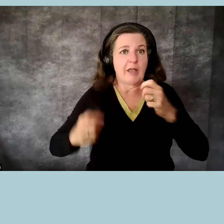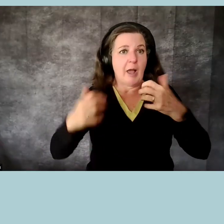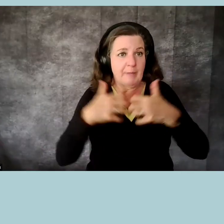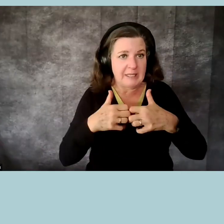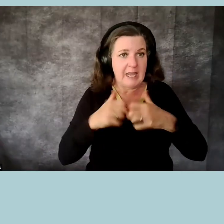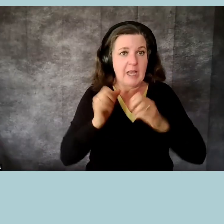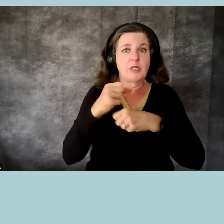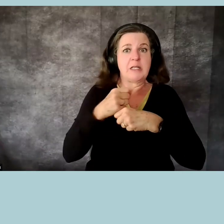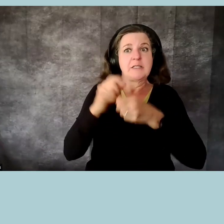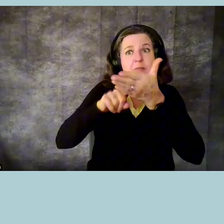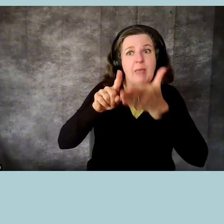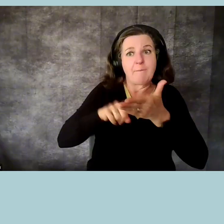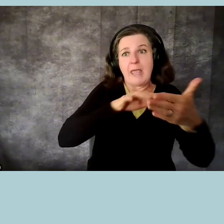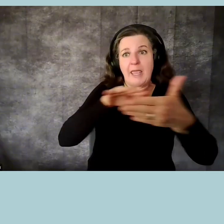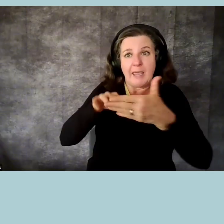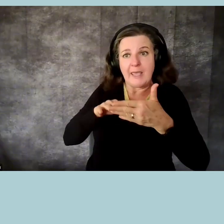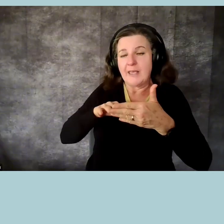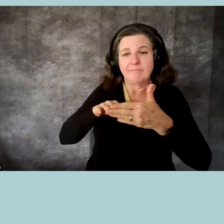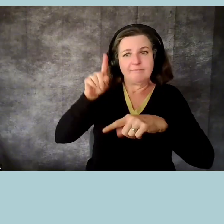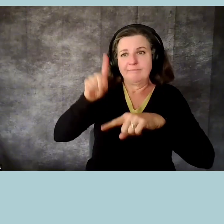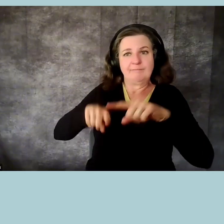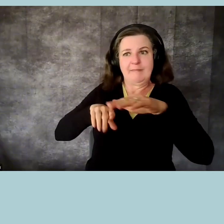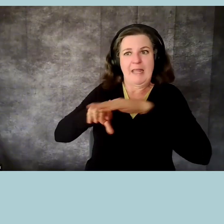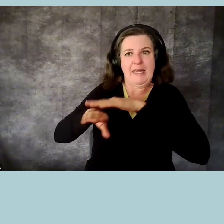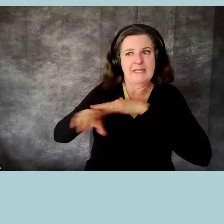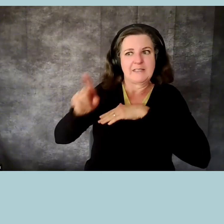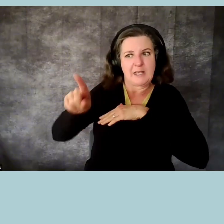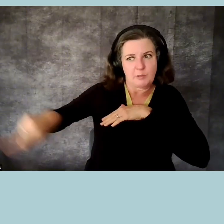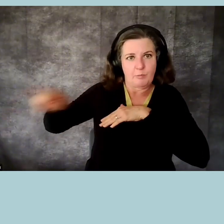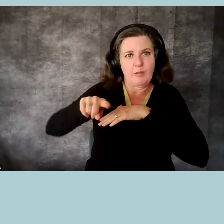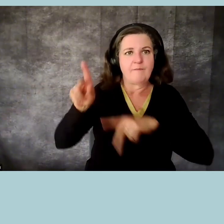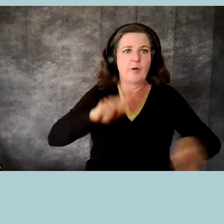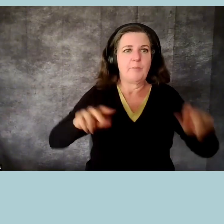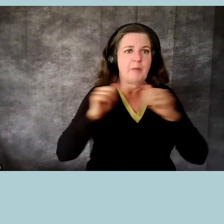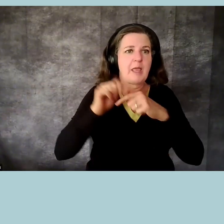in, which as you've kind of touched on, that this